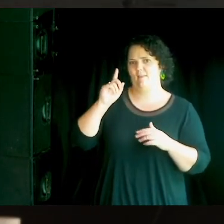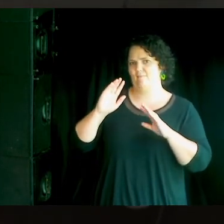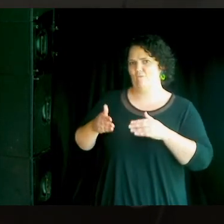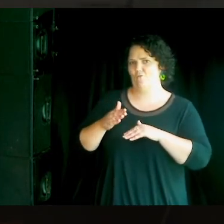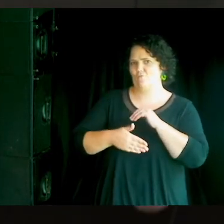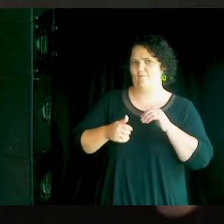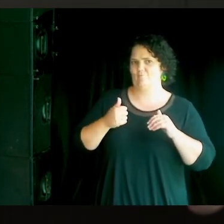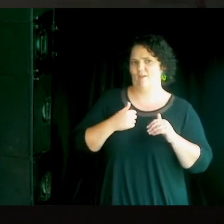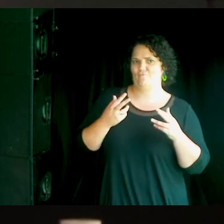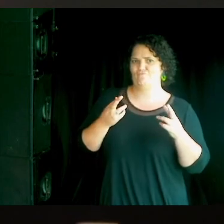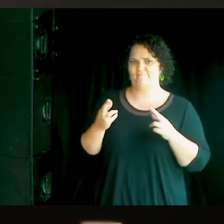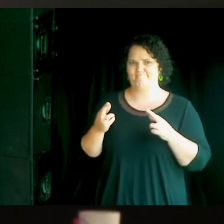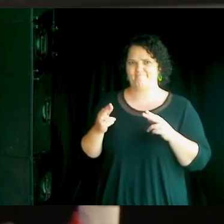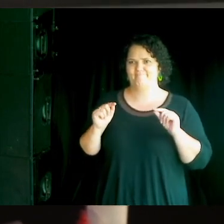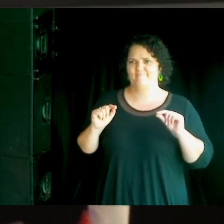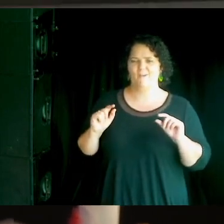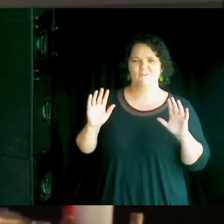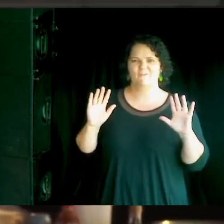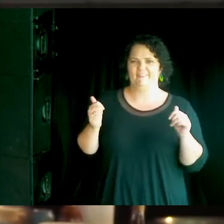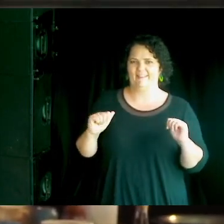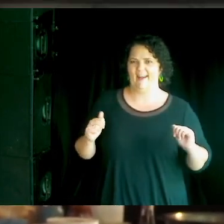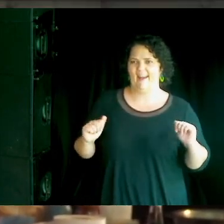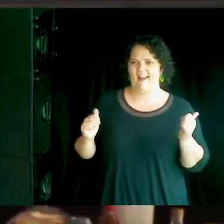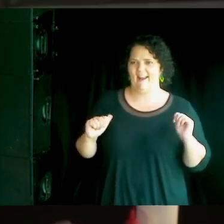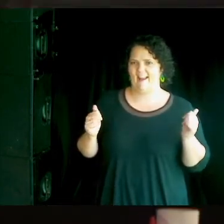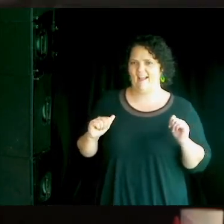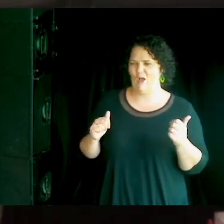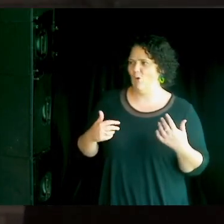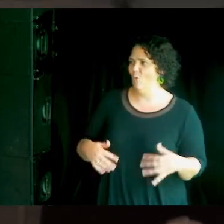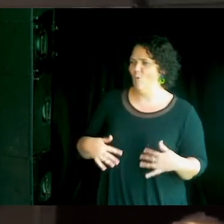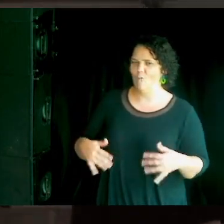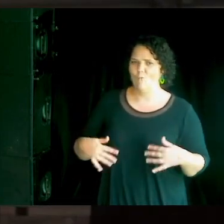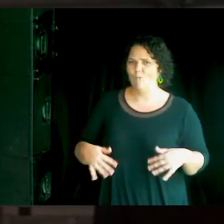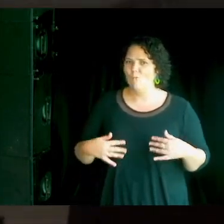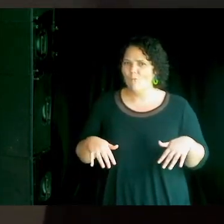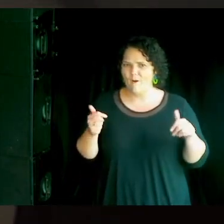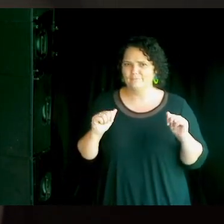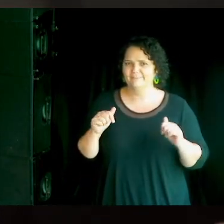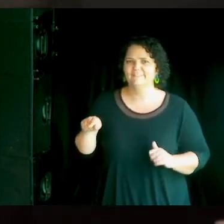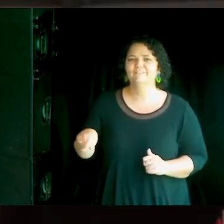done oh my god glossy they'll put it down here they look so amazing they are very very big piece